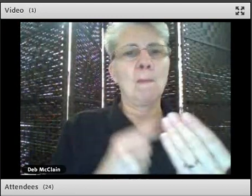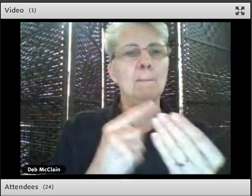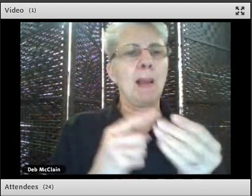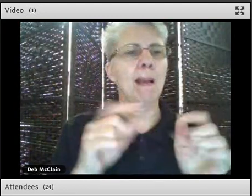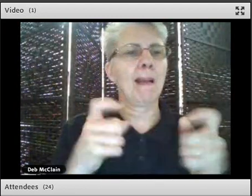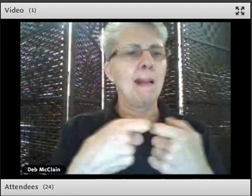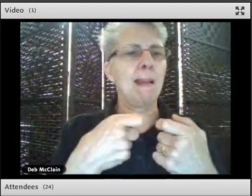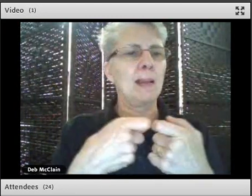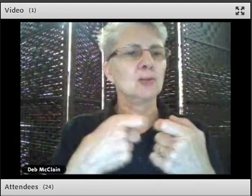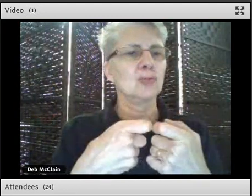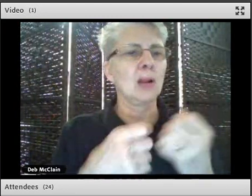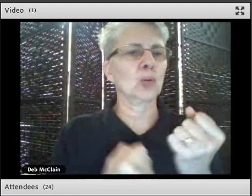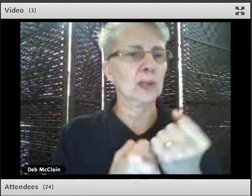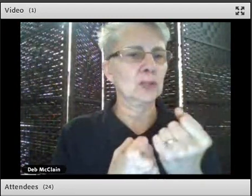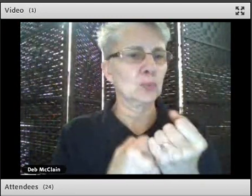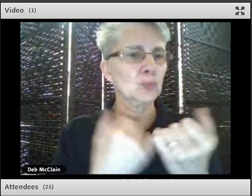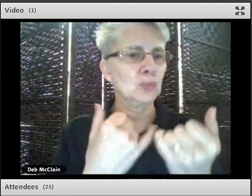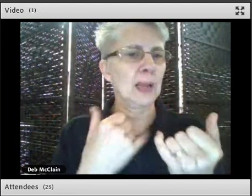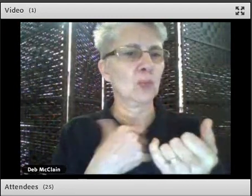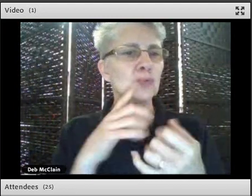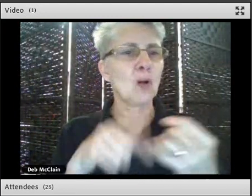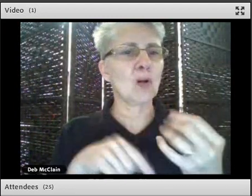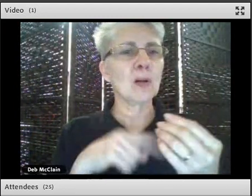so, specifically, spoken word.